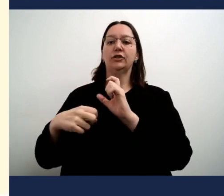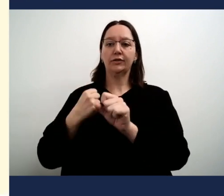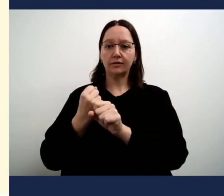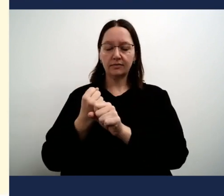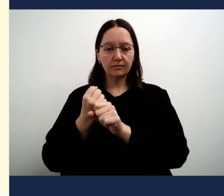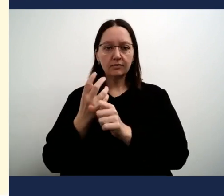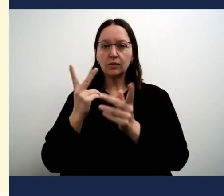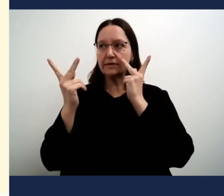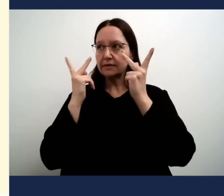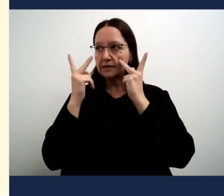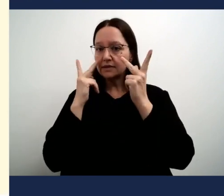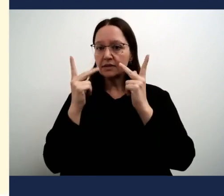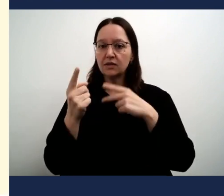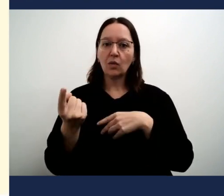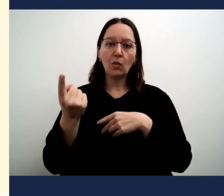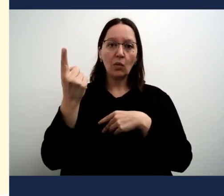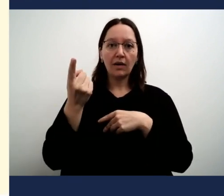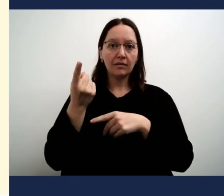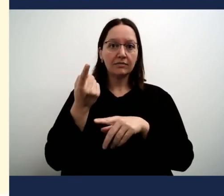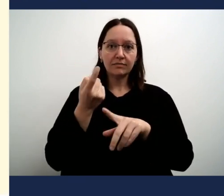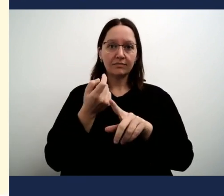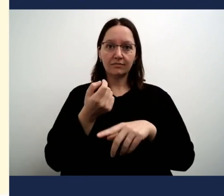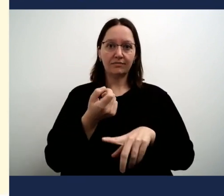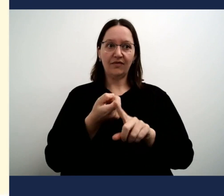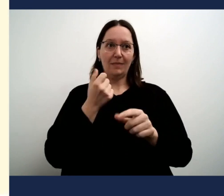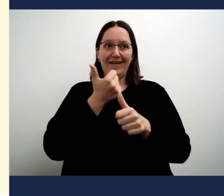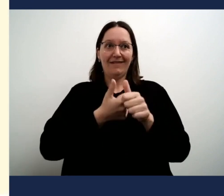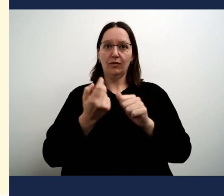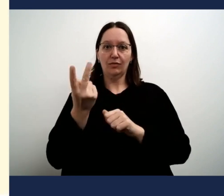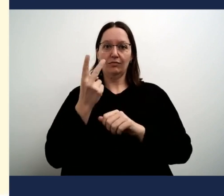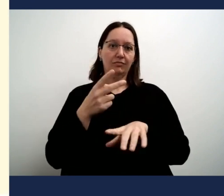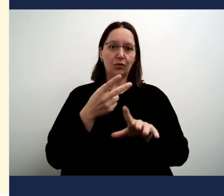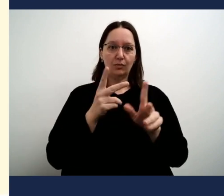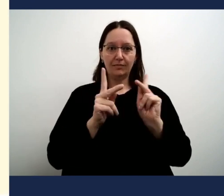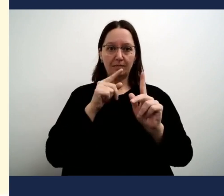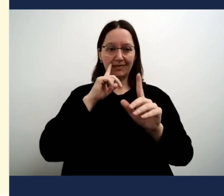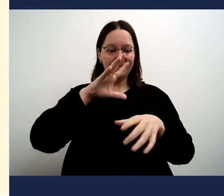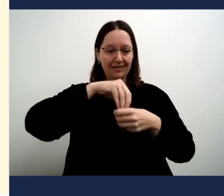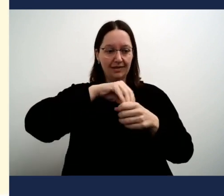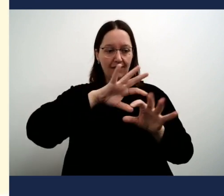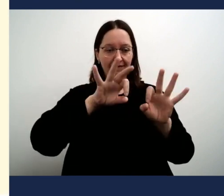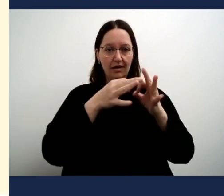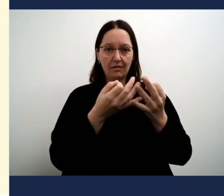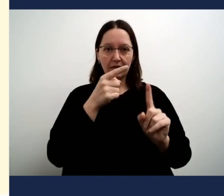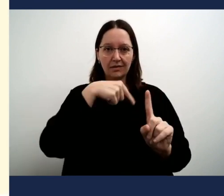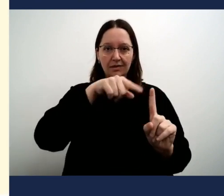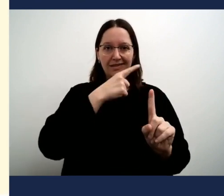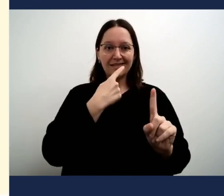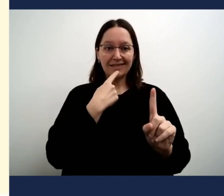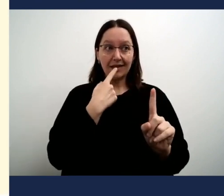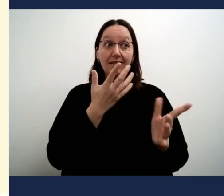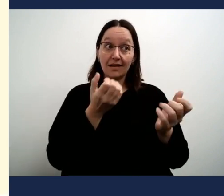protestants and other religious groups. And this includes interpersonal discrimination in public places like a restaurant,